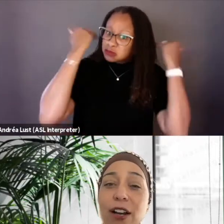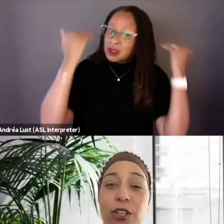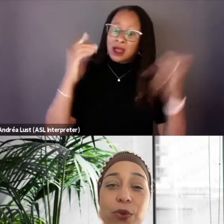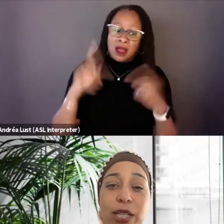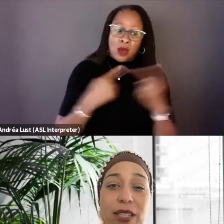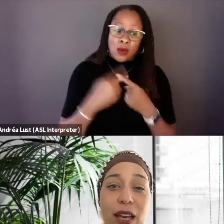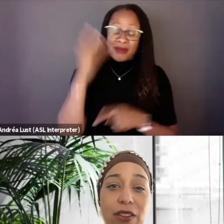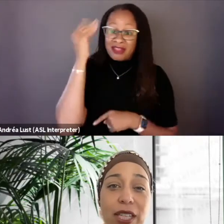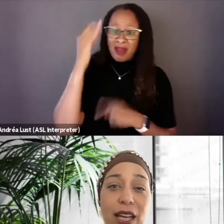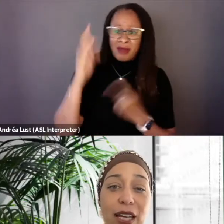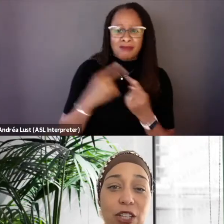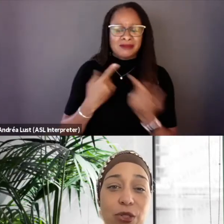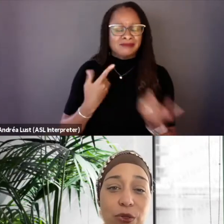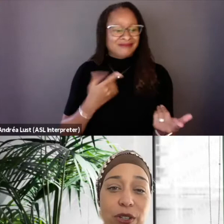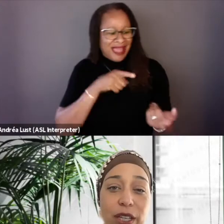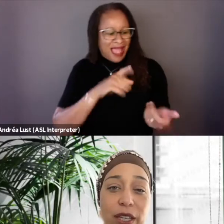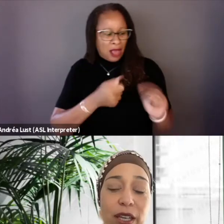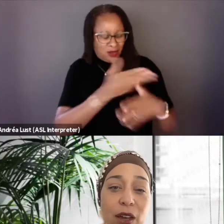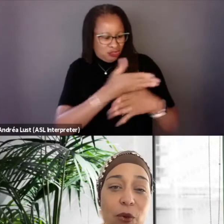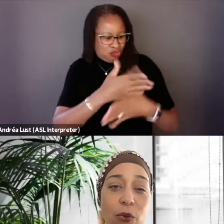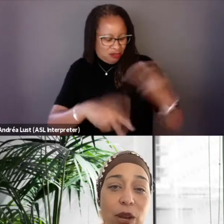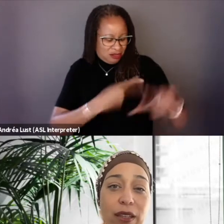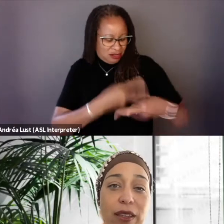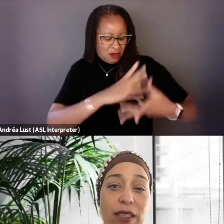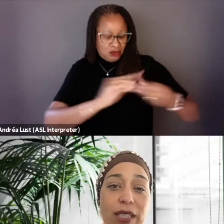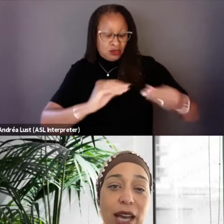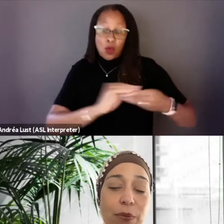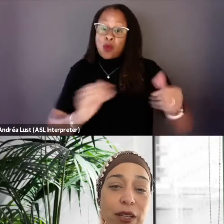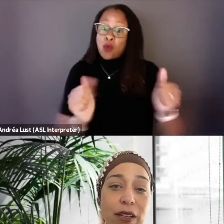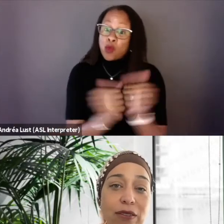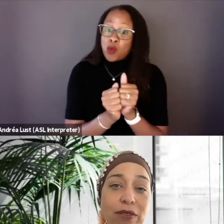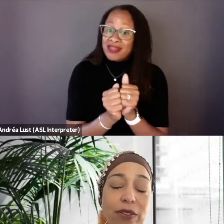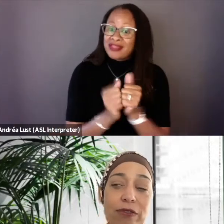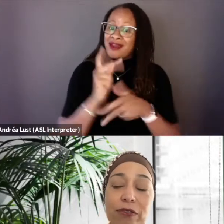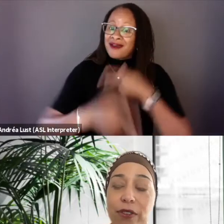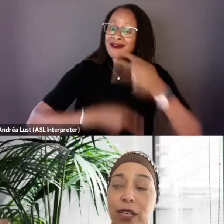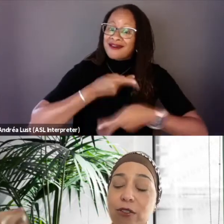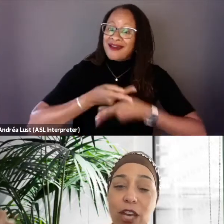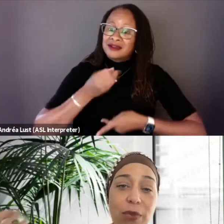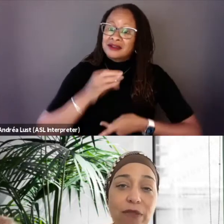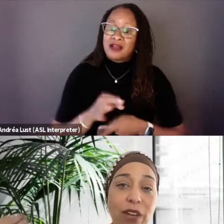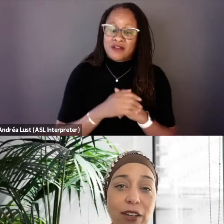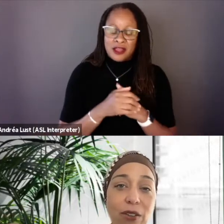how could we tell this kind of story with the type of entertainment value